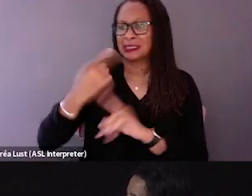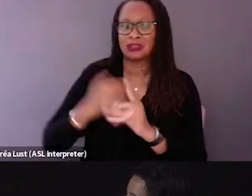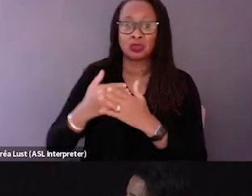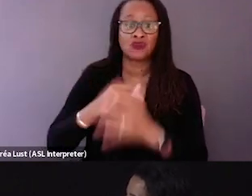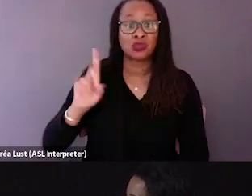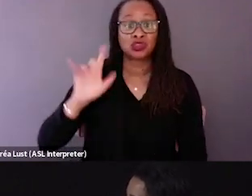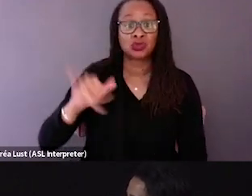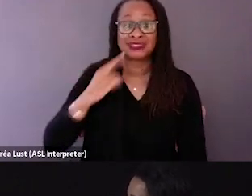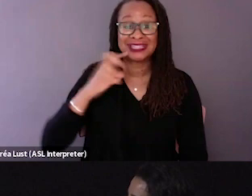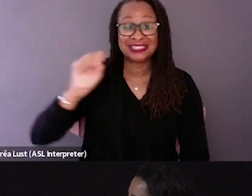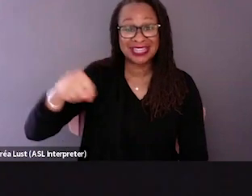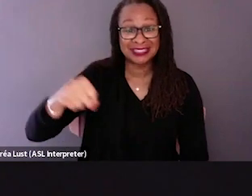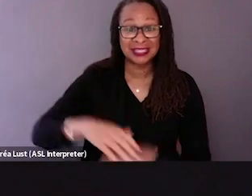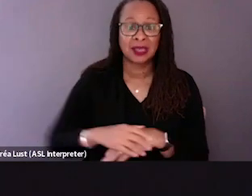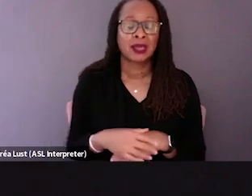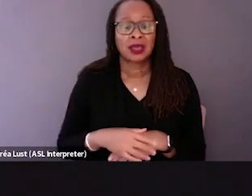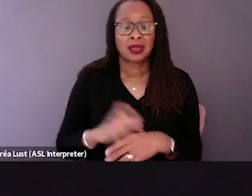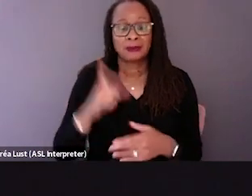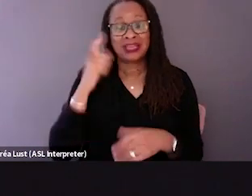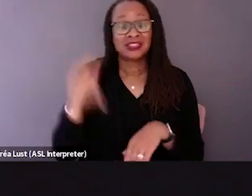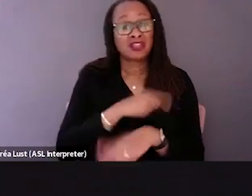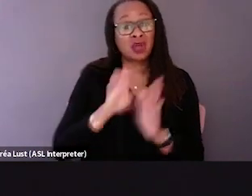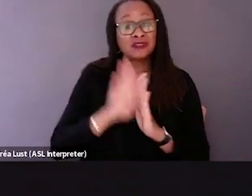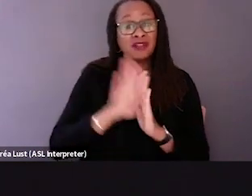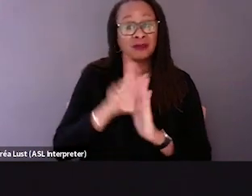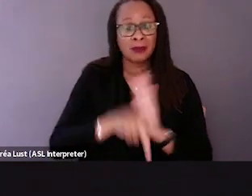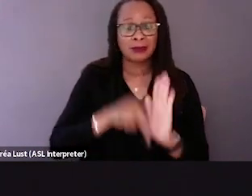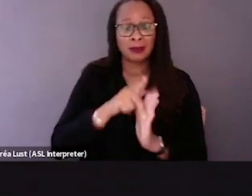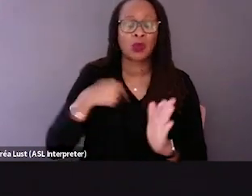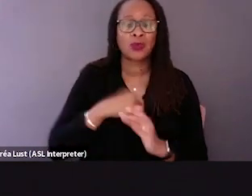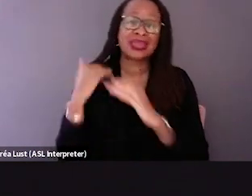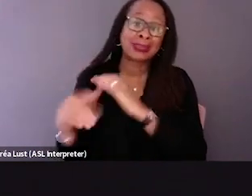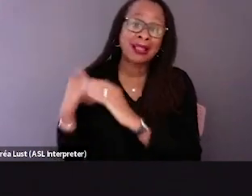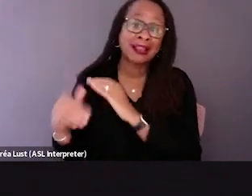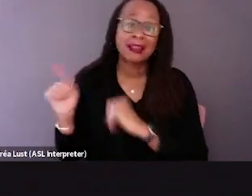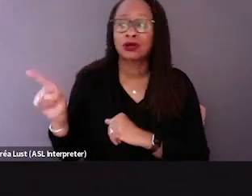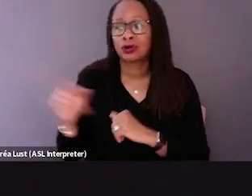And then we had really, because of the long development period, we were emailing her, we were on the phone with her,